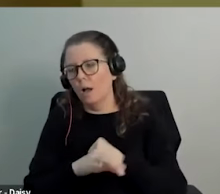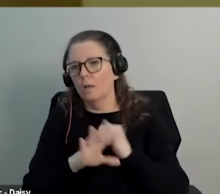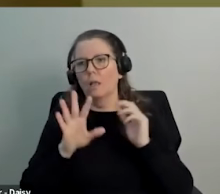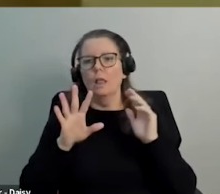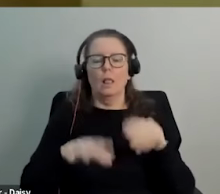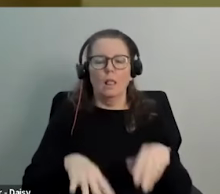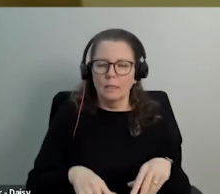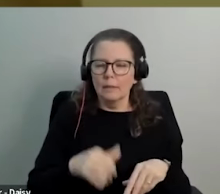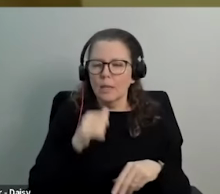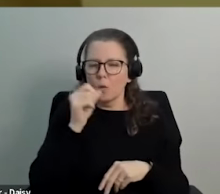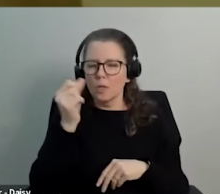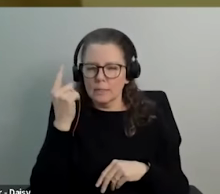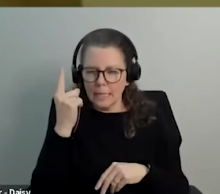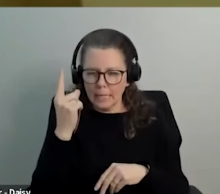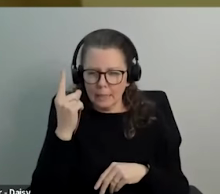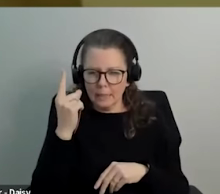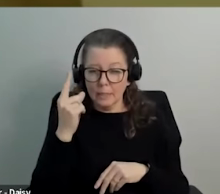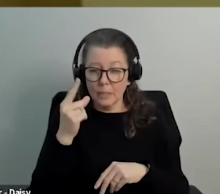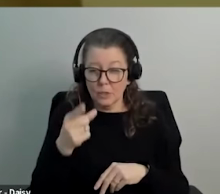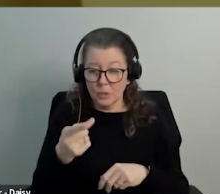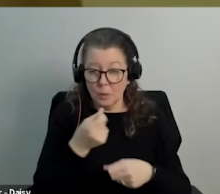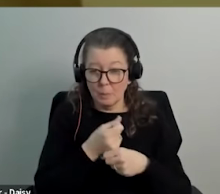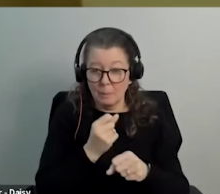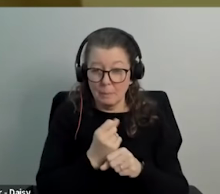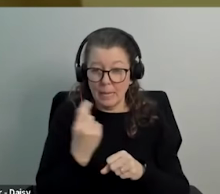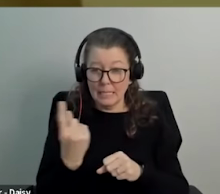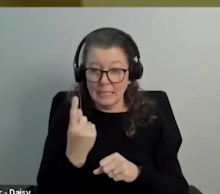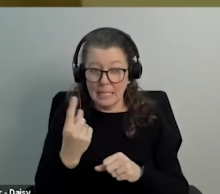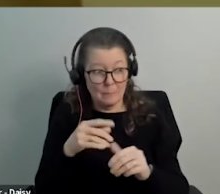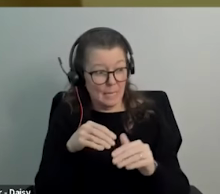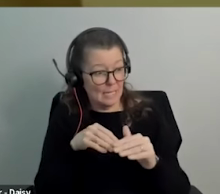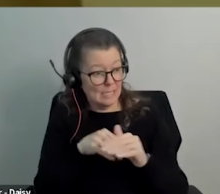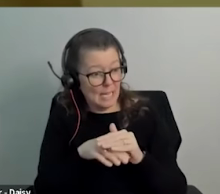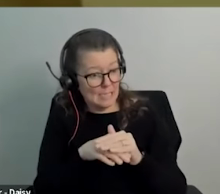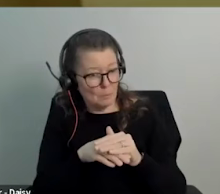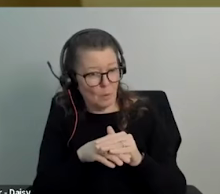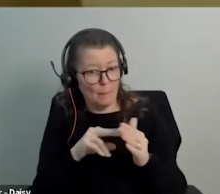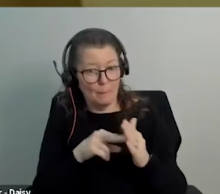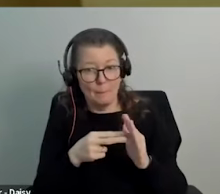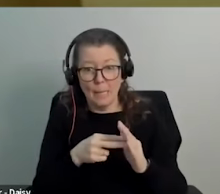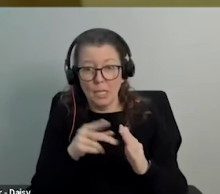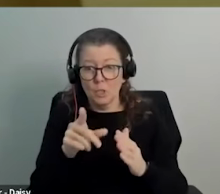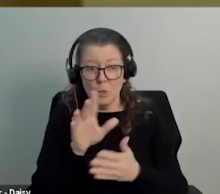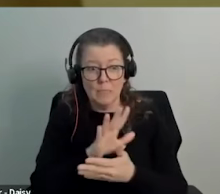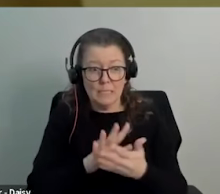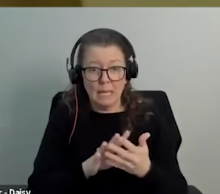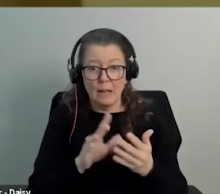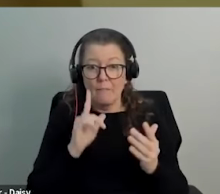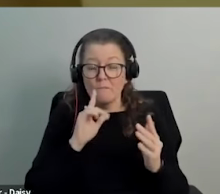When they all understand that when you build something accessible, you're designing something that's great for everybody.